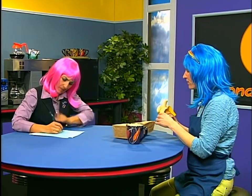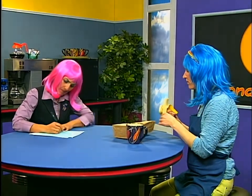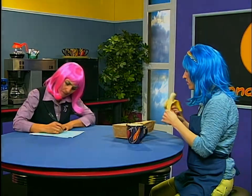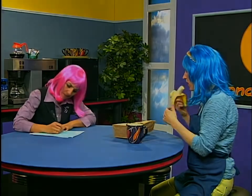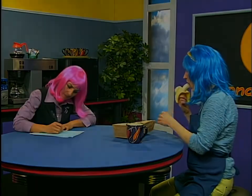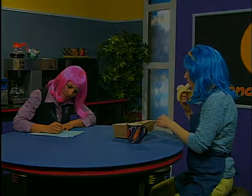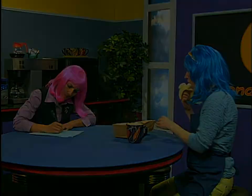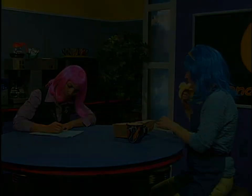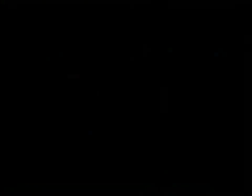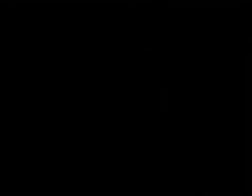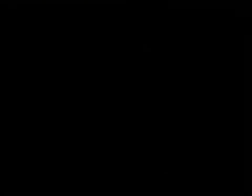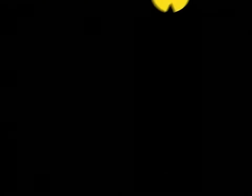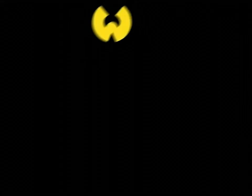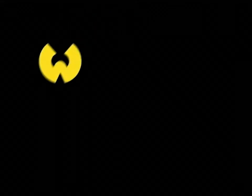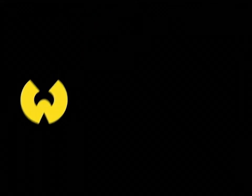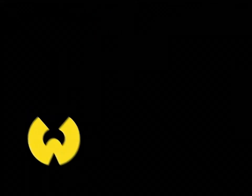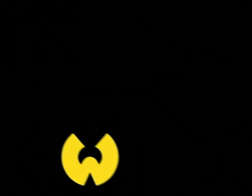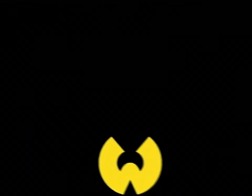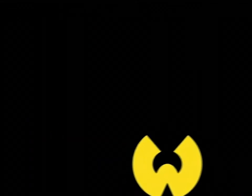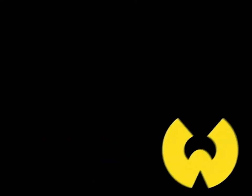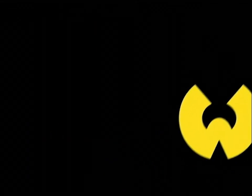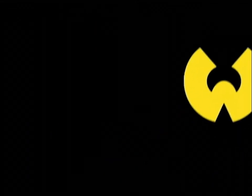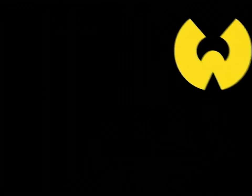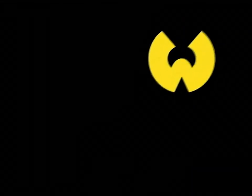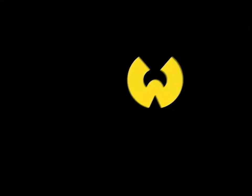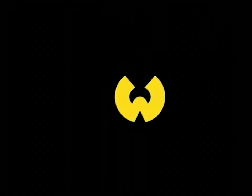SO IS THIS ONE. LOOK! NICE, PERFECT.